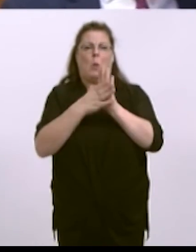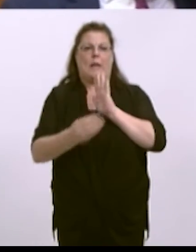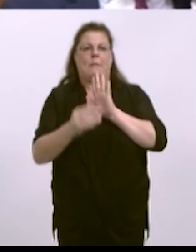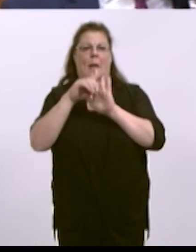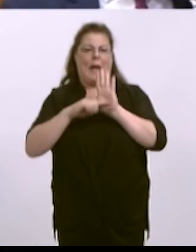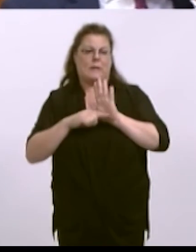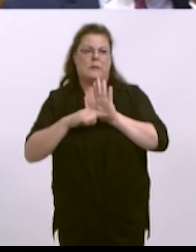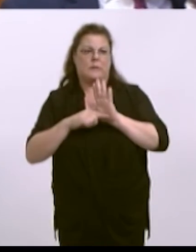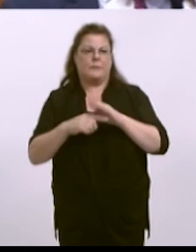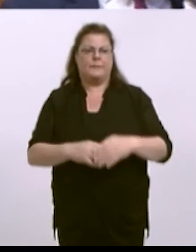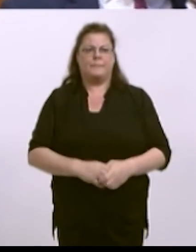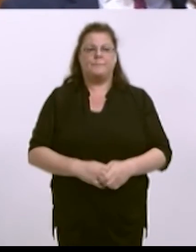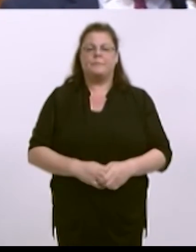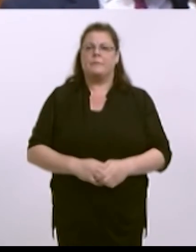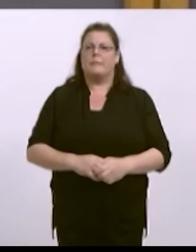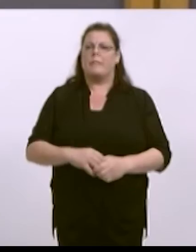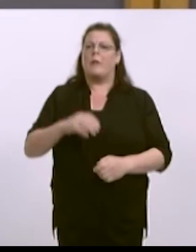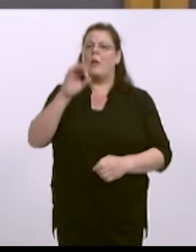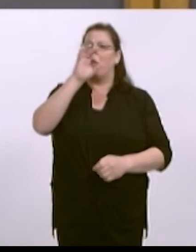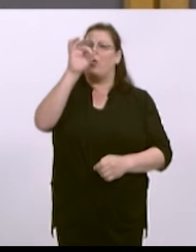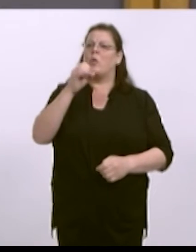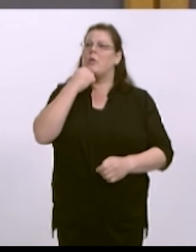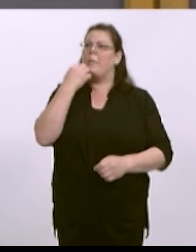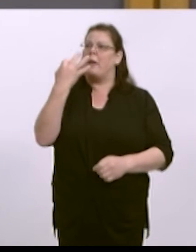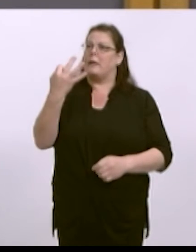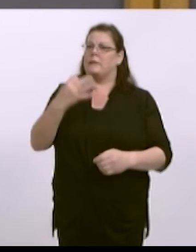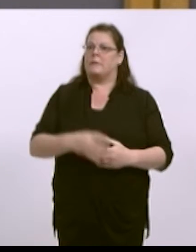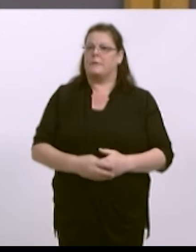across Wales. Rhianon Passmore: 8. A wnaiff y Prif Weinidog